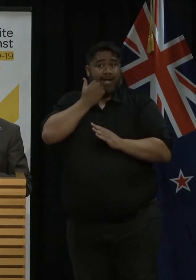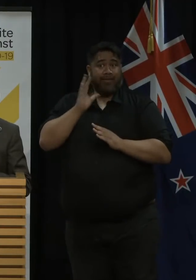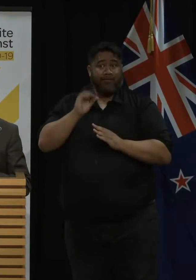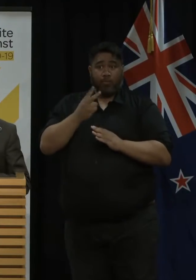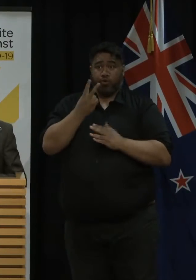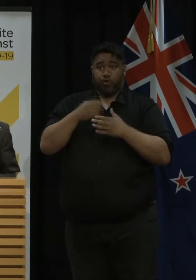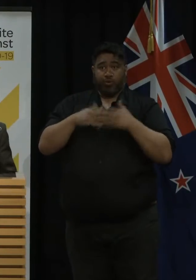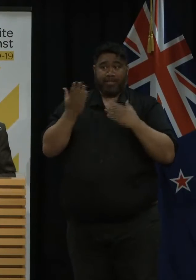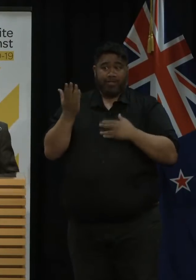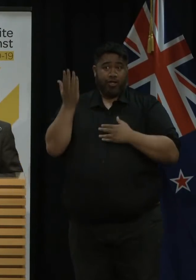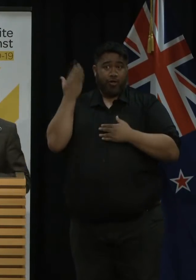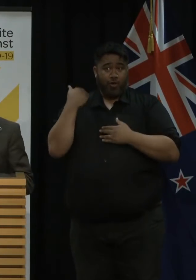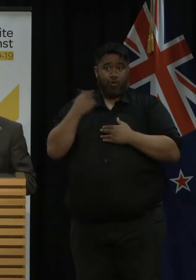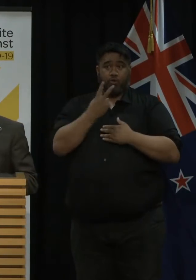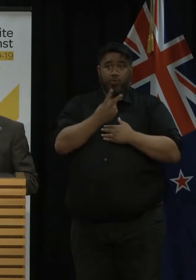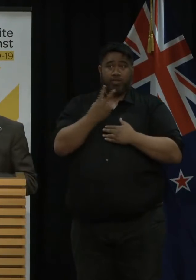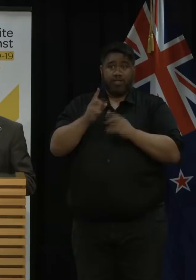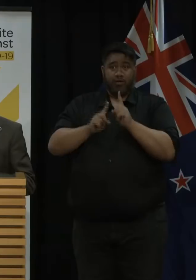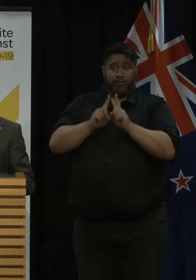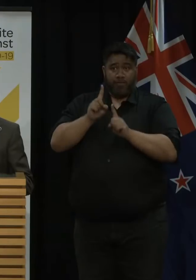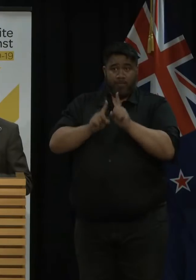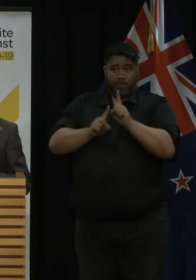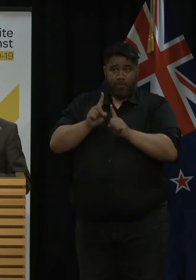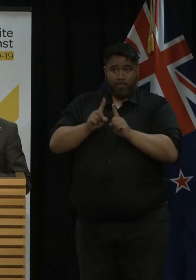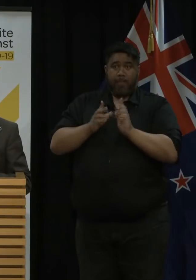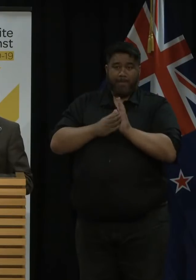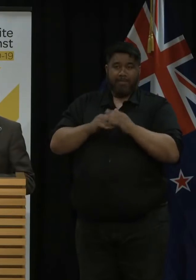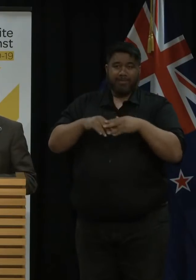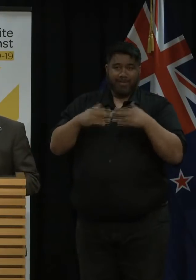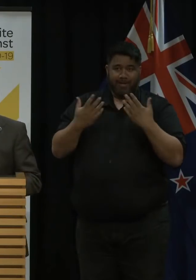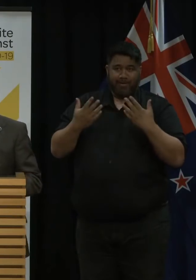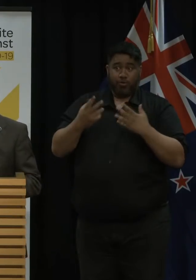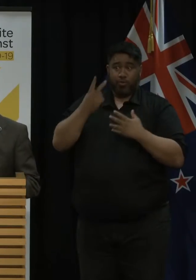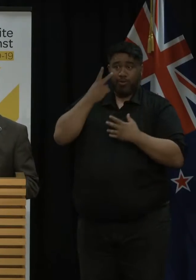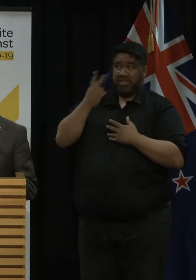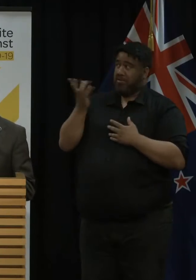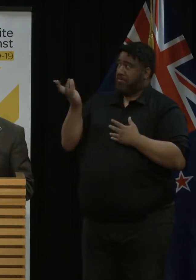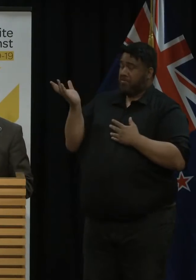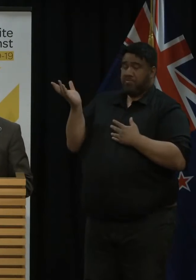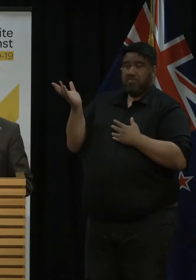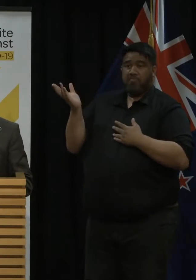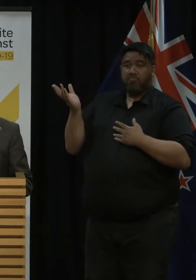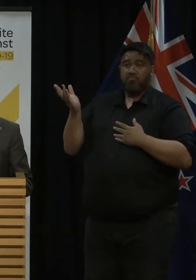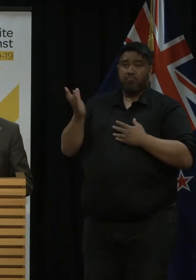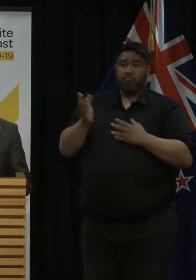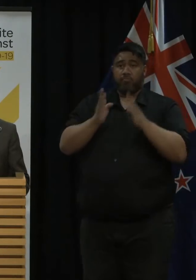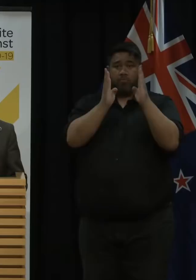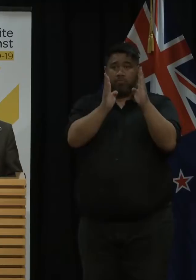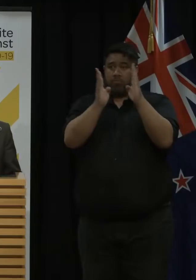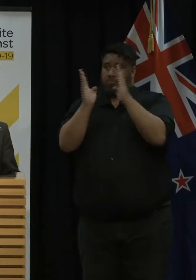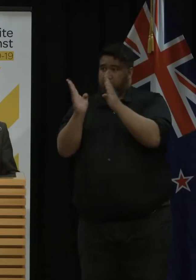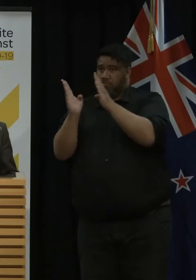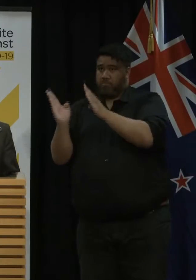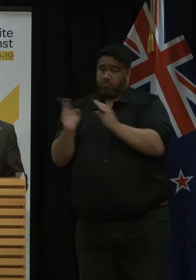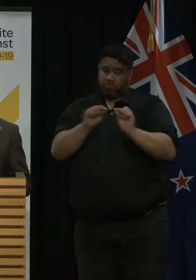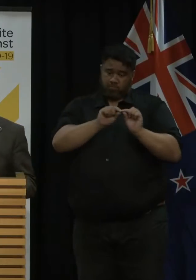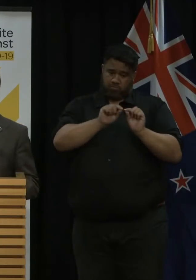the impact of vaccination might be on average case numbers and how that would compare with the R value. So I have the updated slide